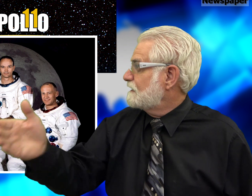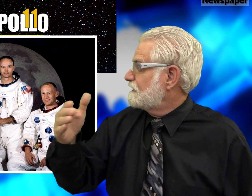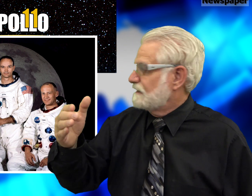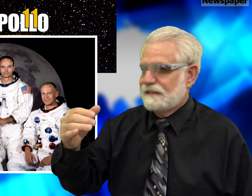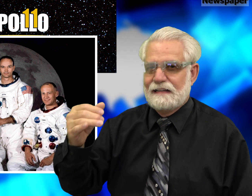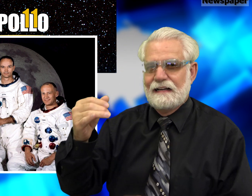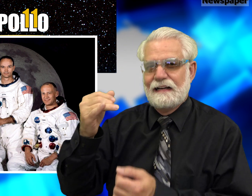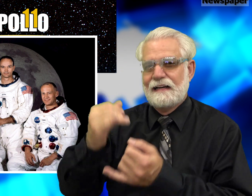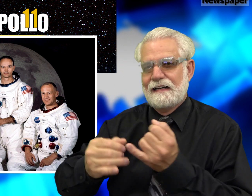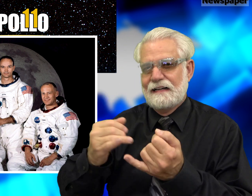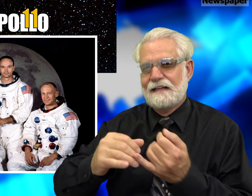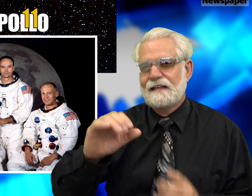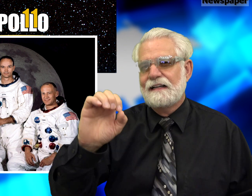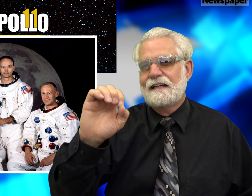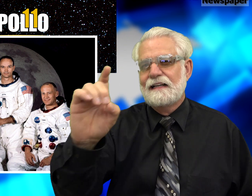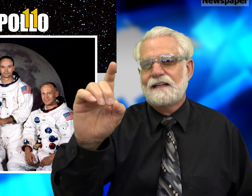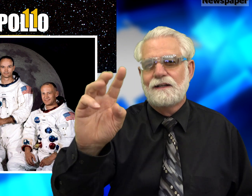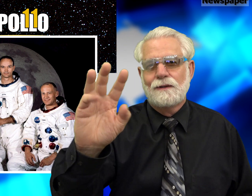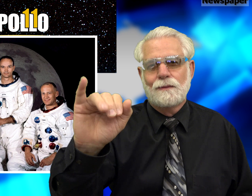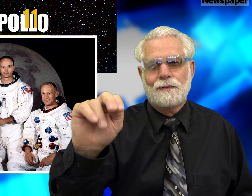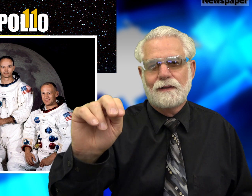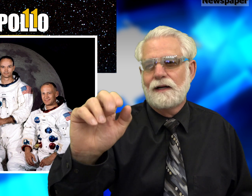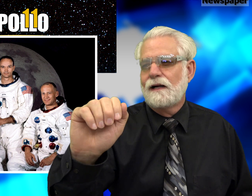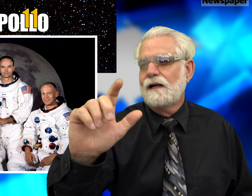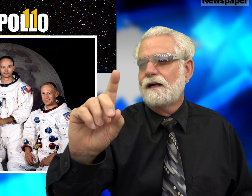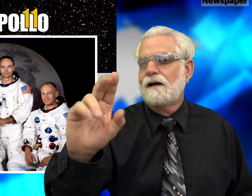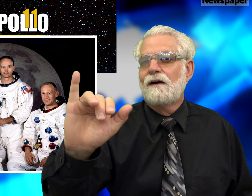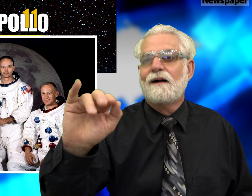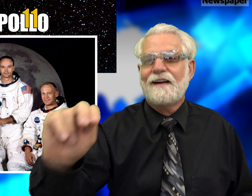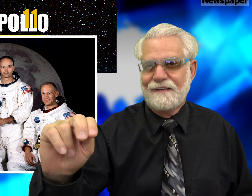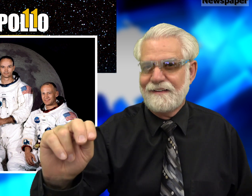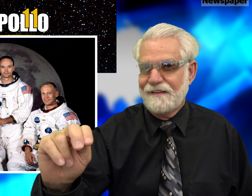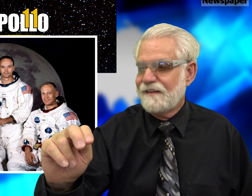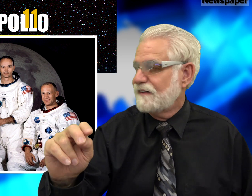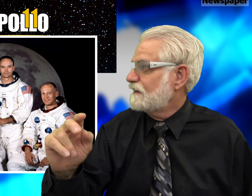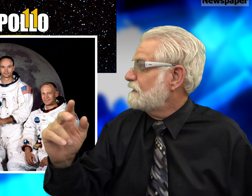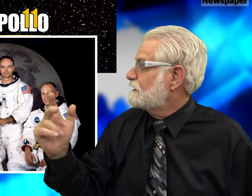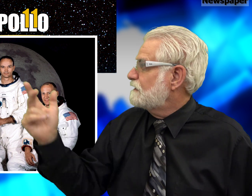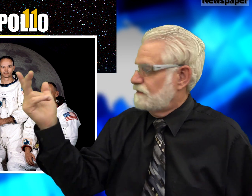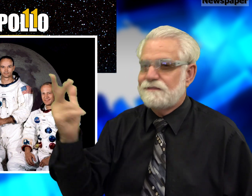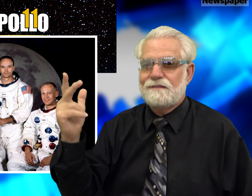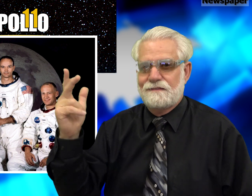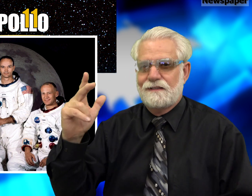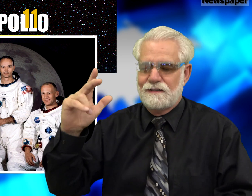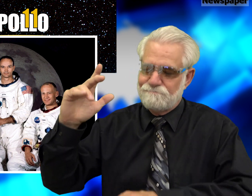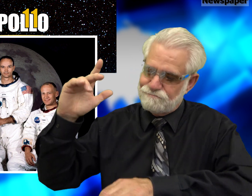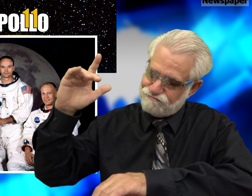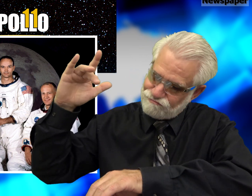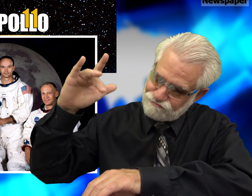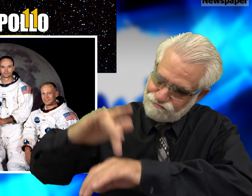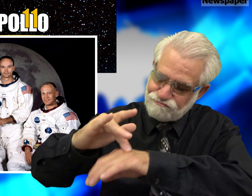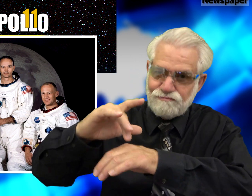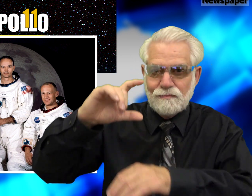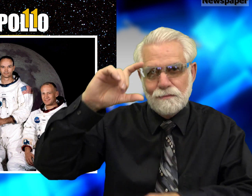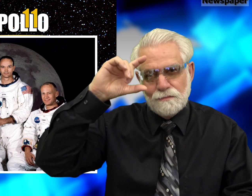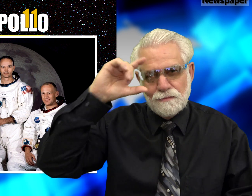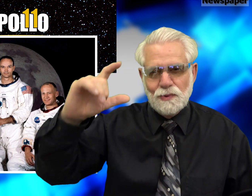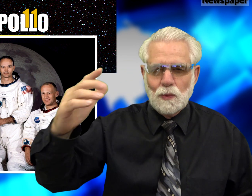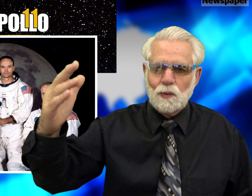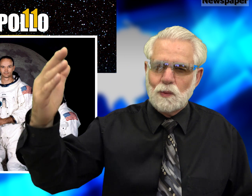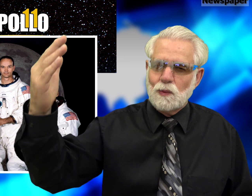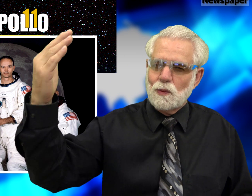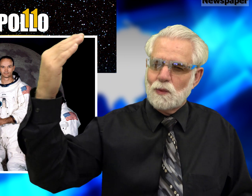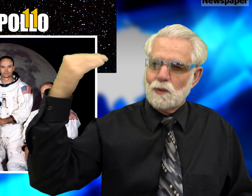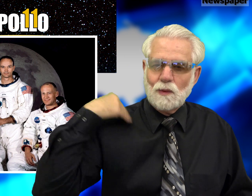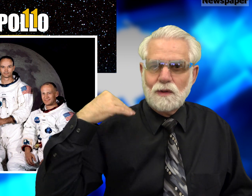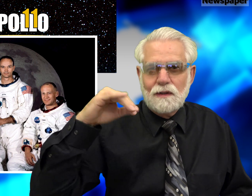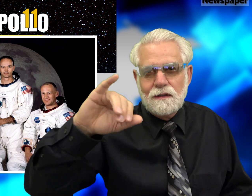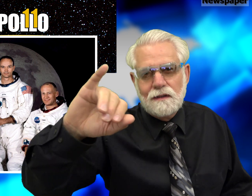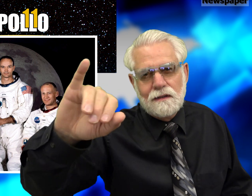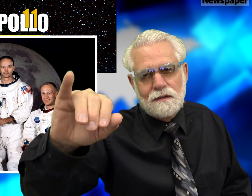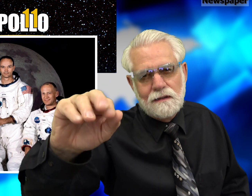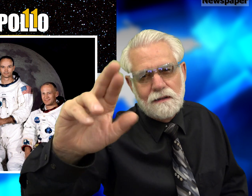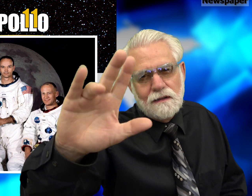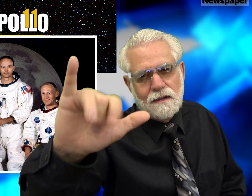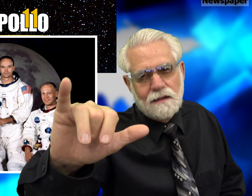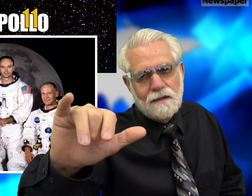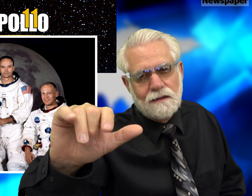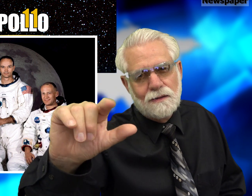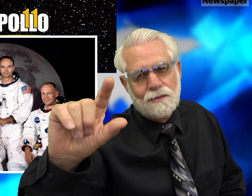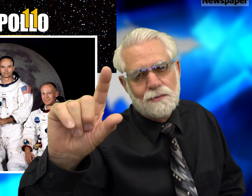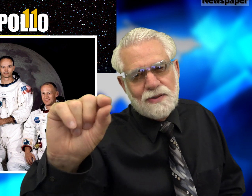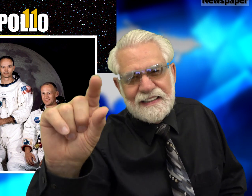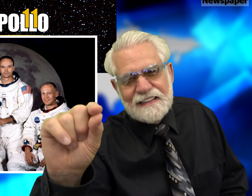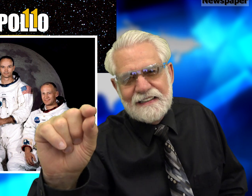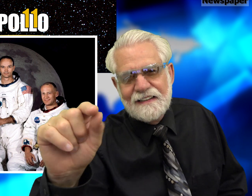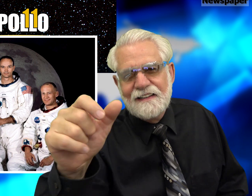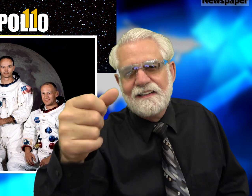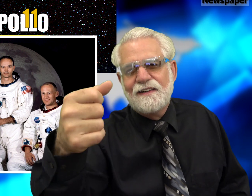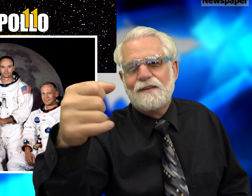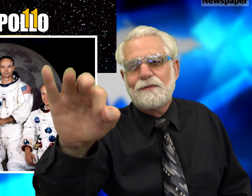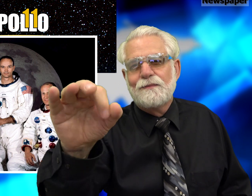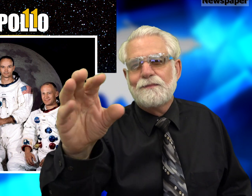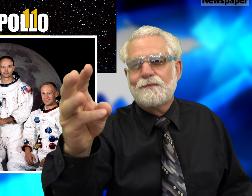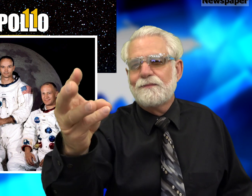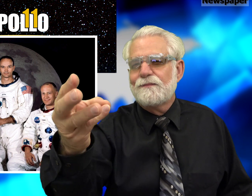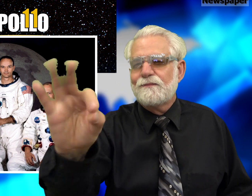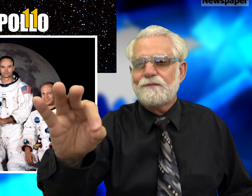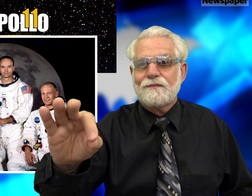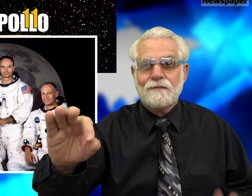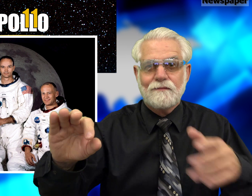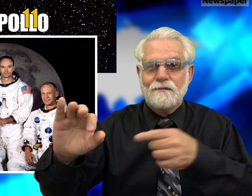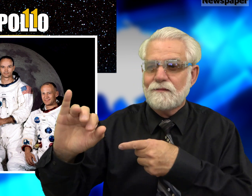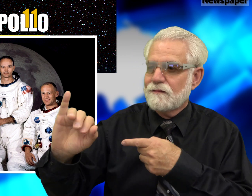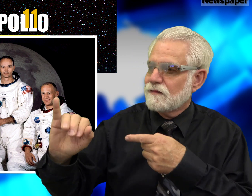and the 3rd is Ed Campion (?) When did they walk on the moon? July 20, 1969